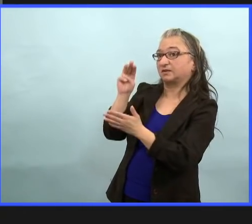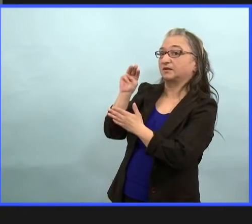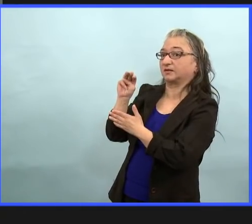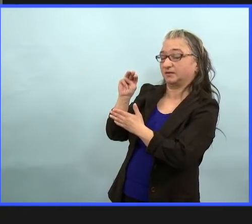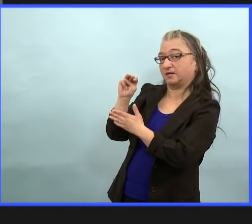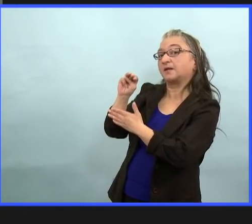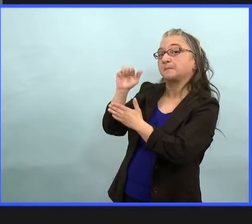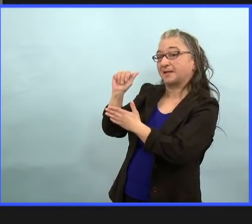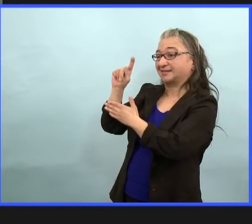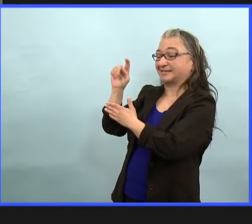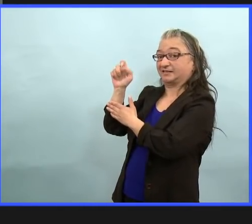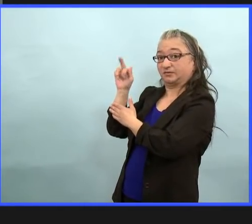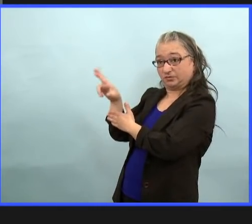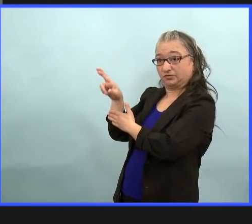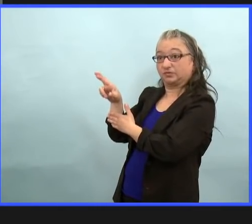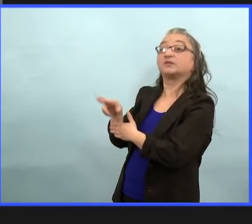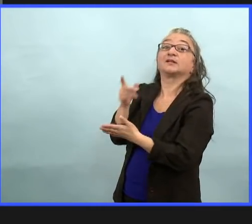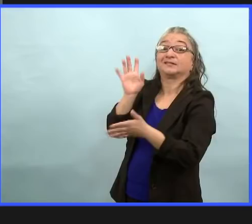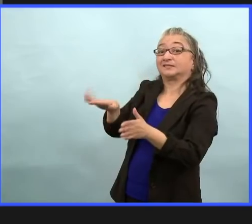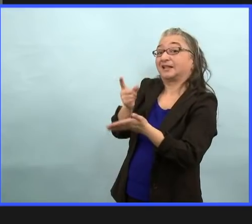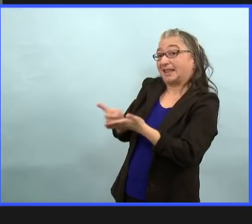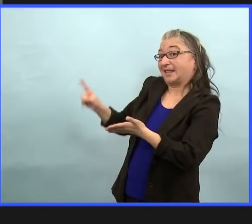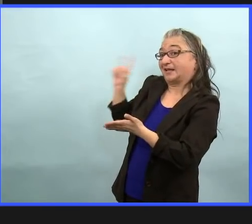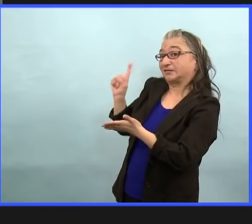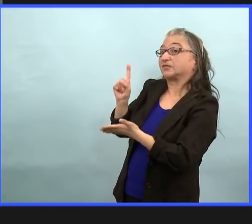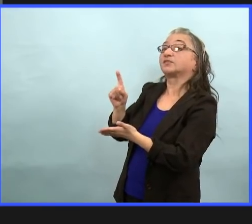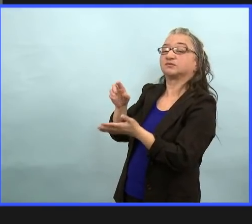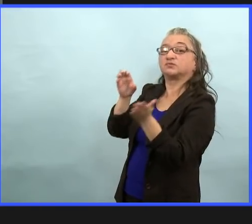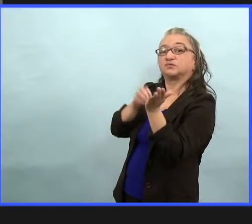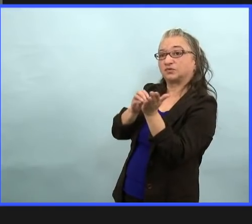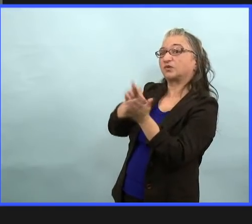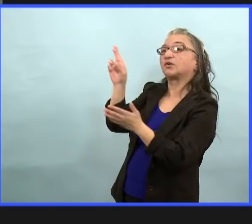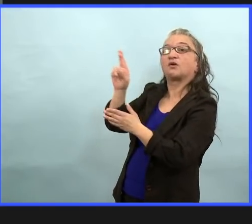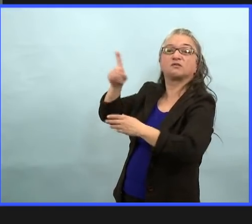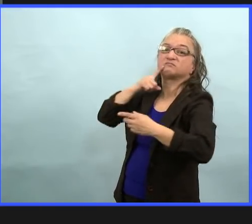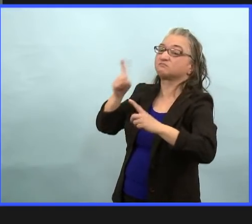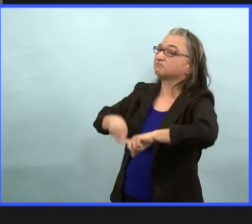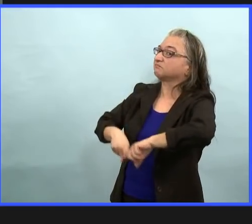he thought you know somebody like you might be better positioned to answer a question like this